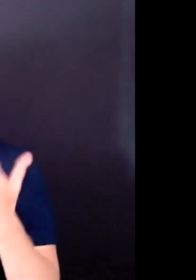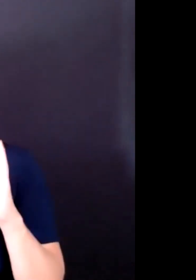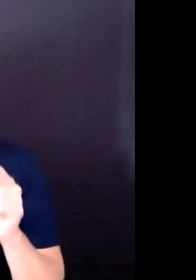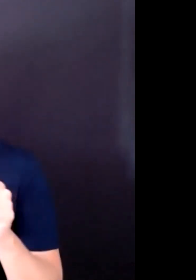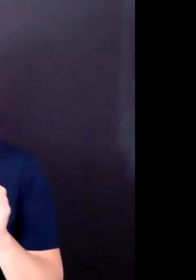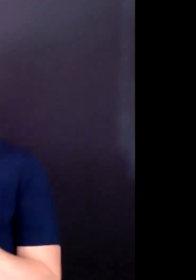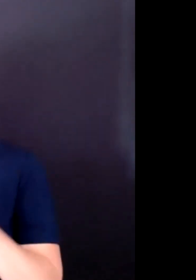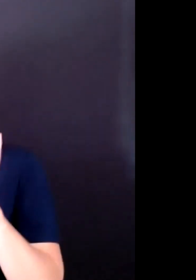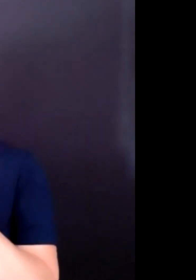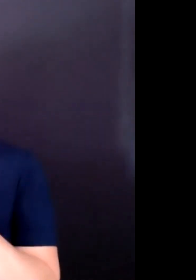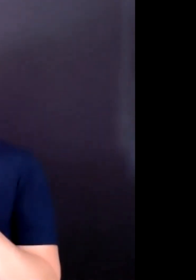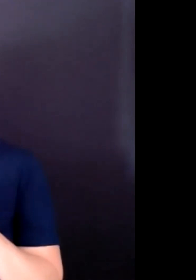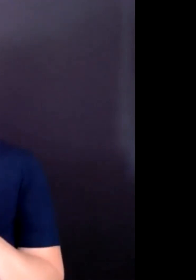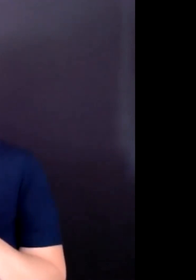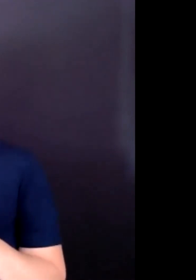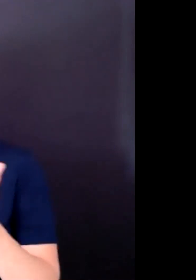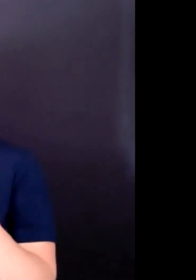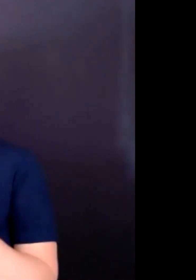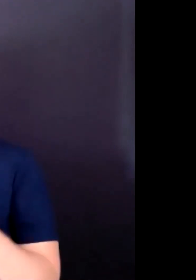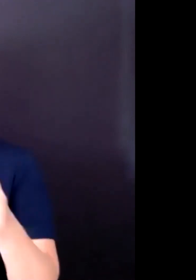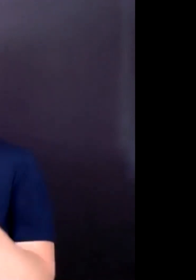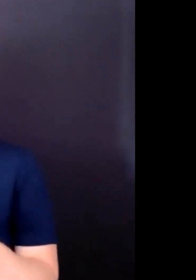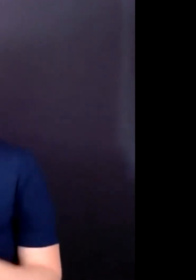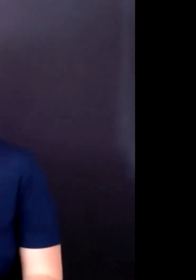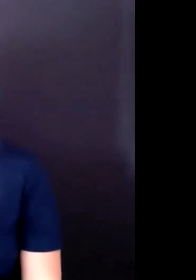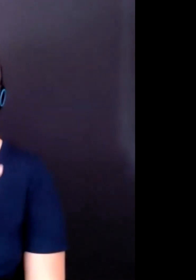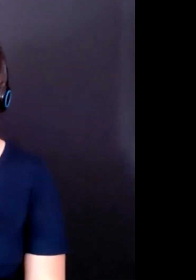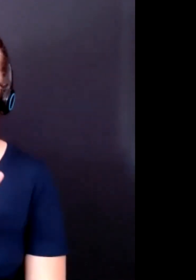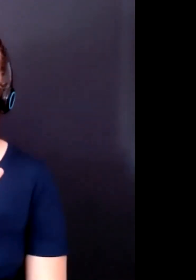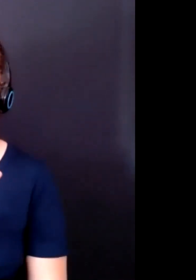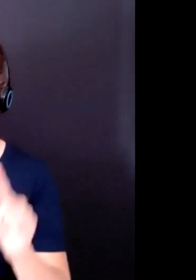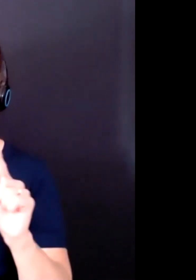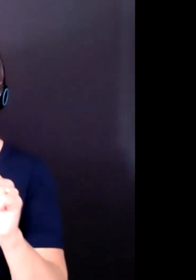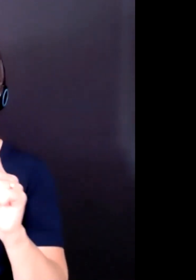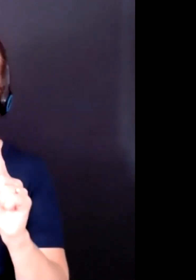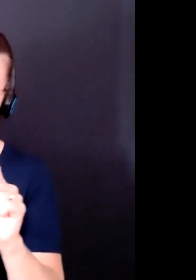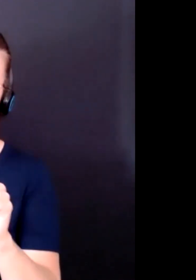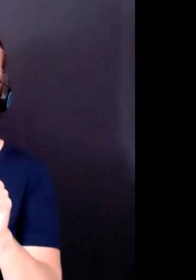July 1st, 2021, through June 30th, 2022, for the current fiscal year